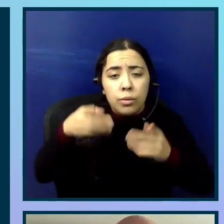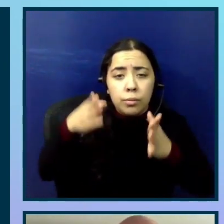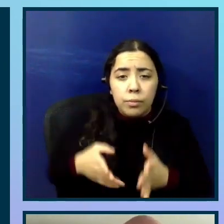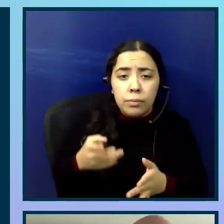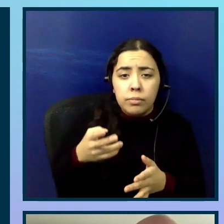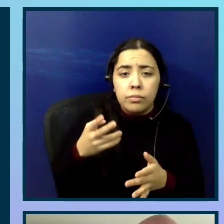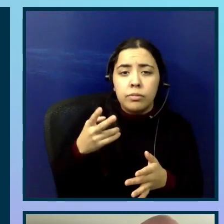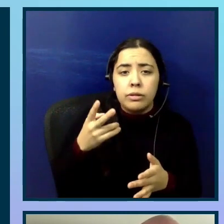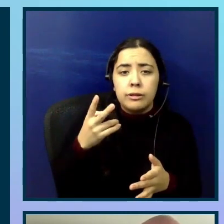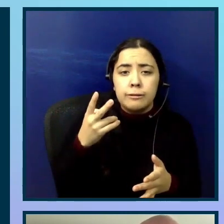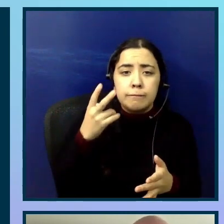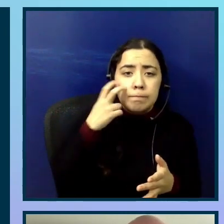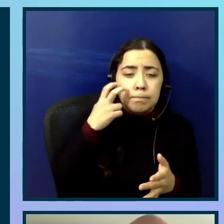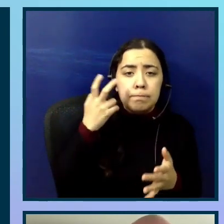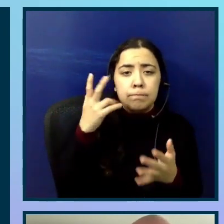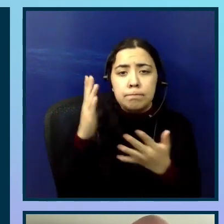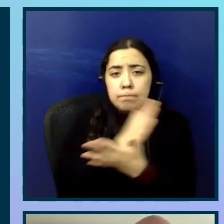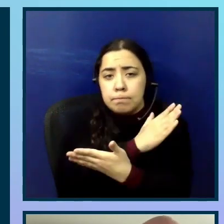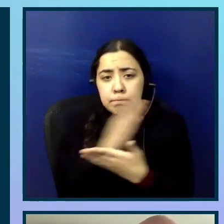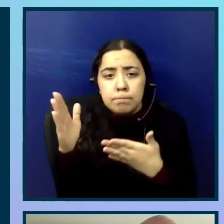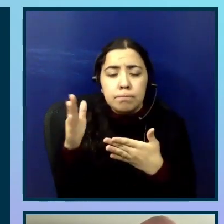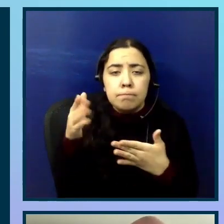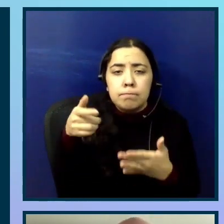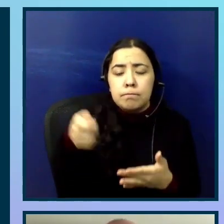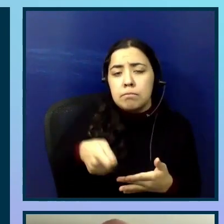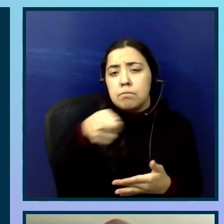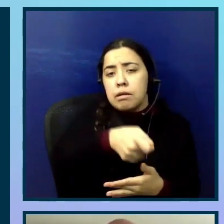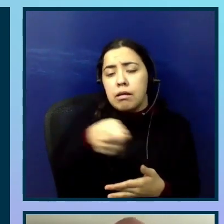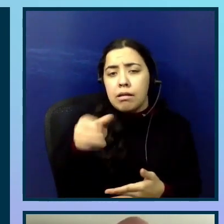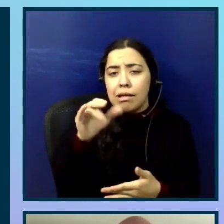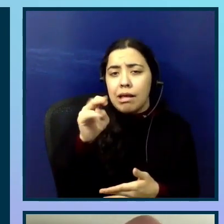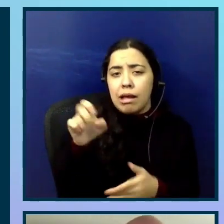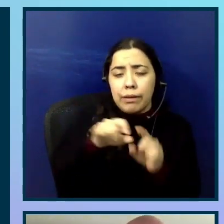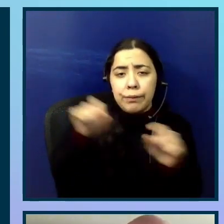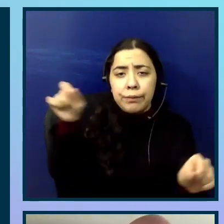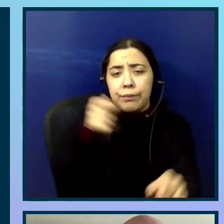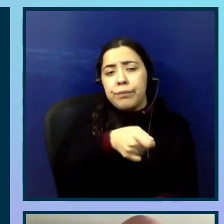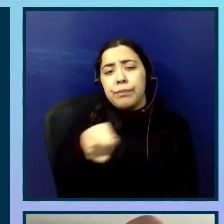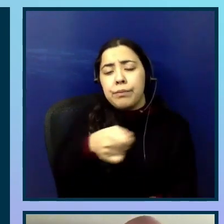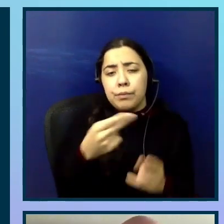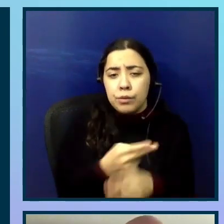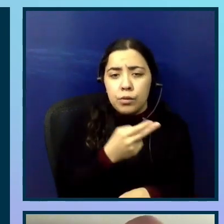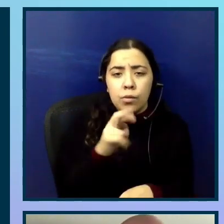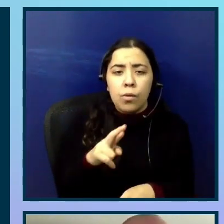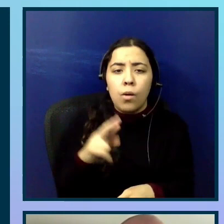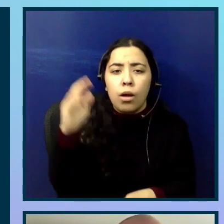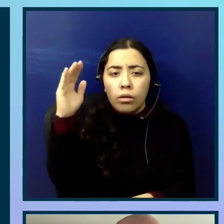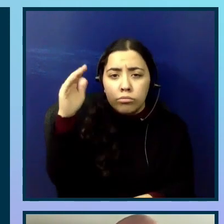someone who's short stature, someone who has upper-body limb difference. A couple of people who come across as probably